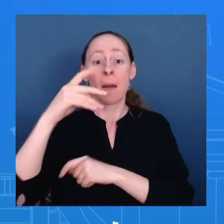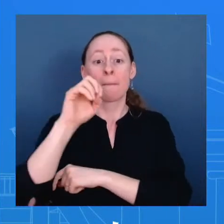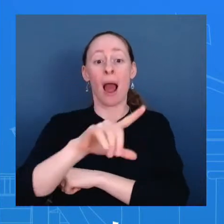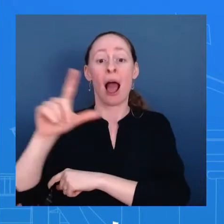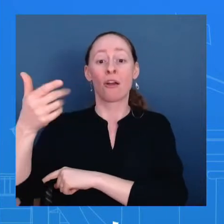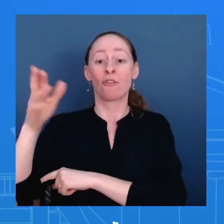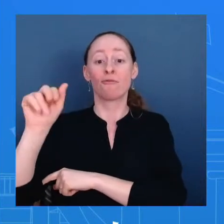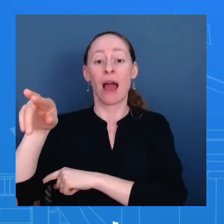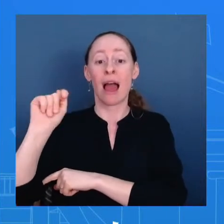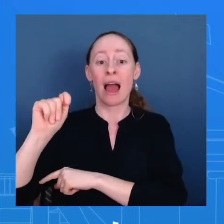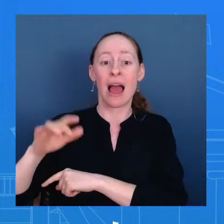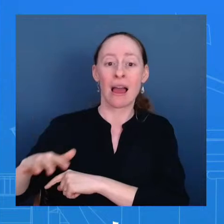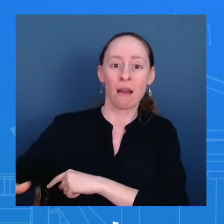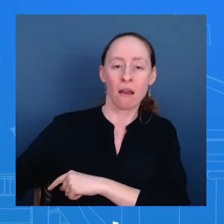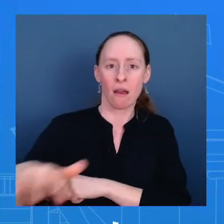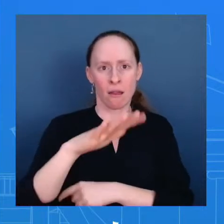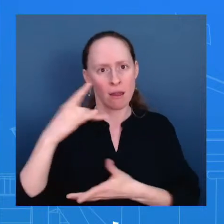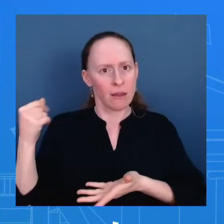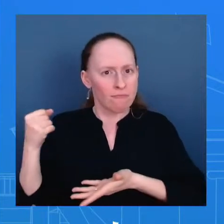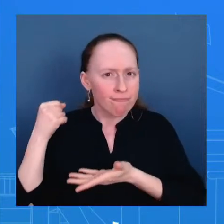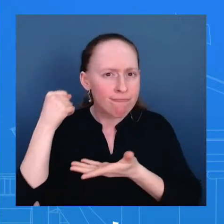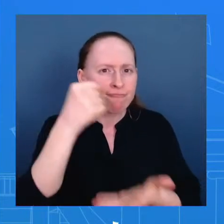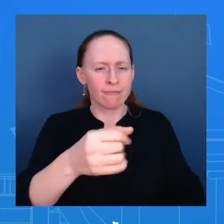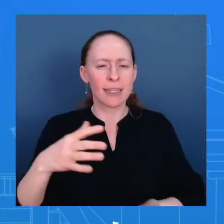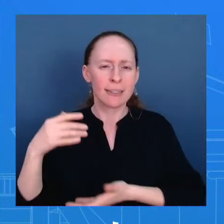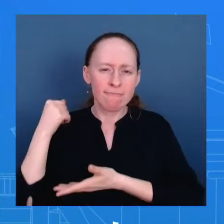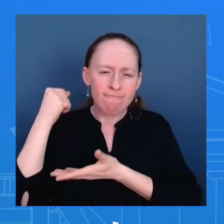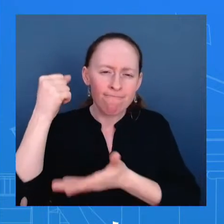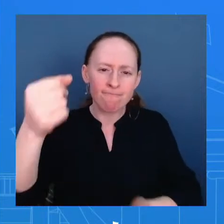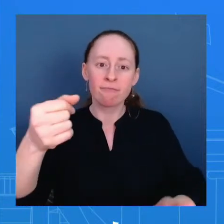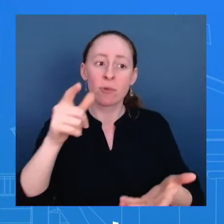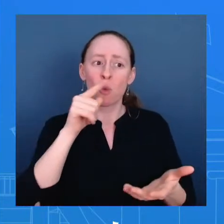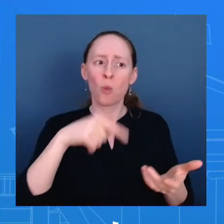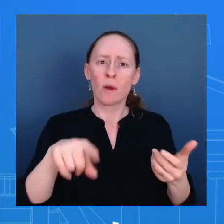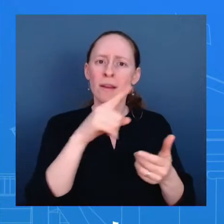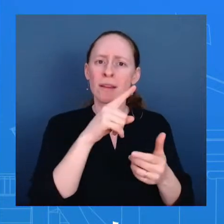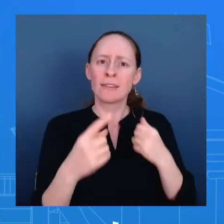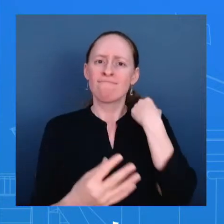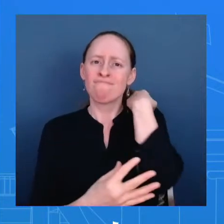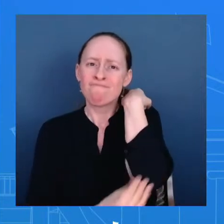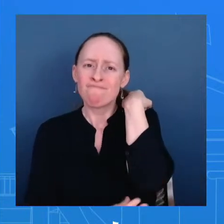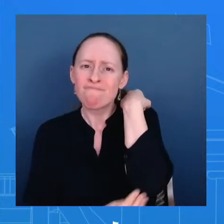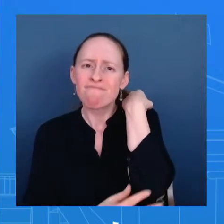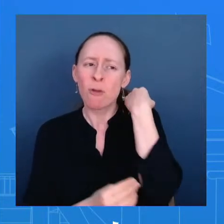and middle-income backgrounds pursue their dreams of a post-secondary education -- nearly 60 percent of African American students